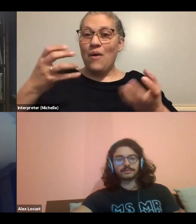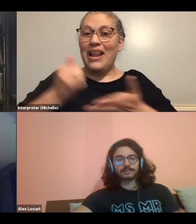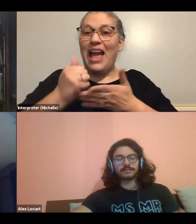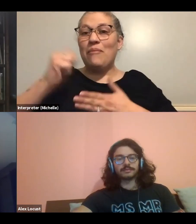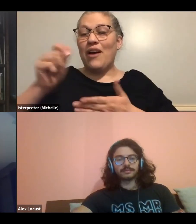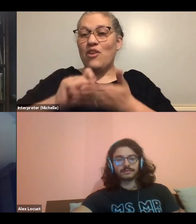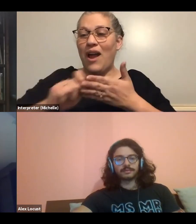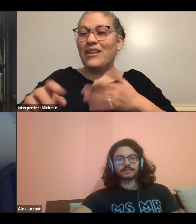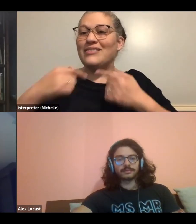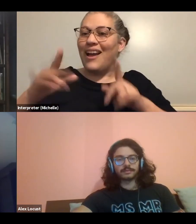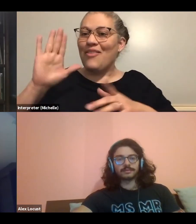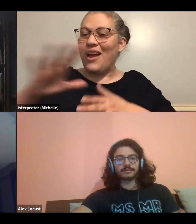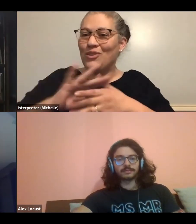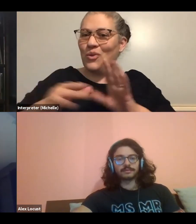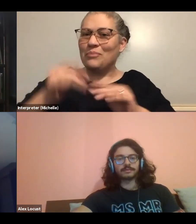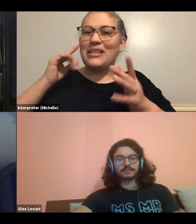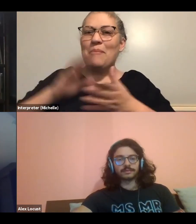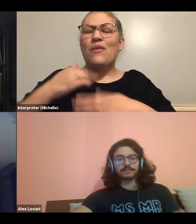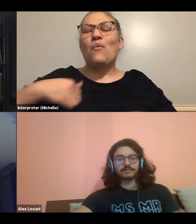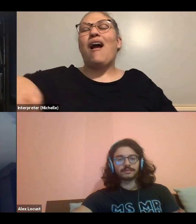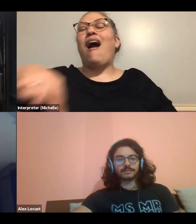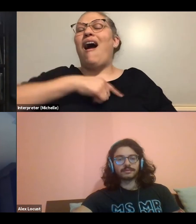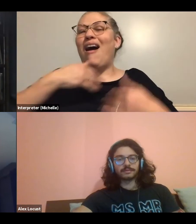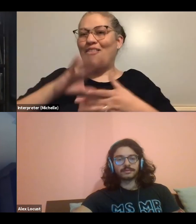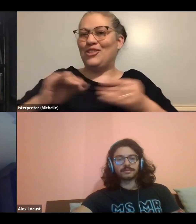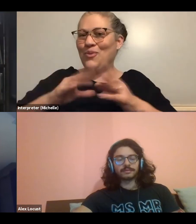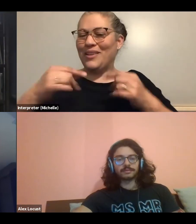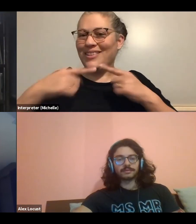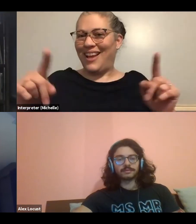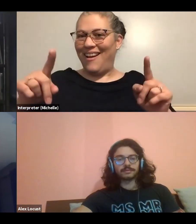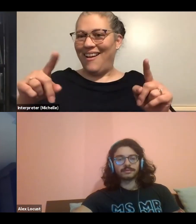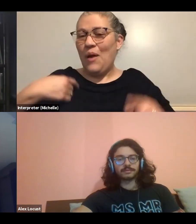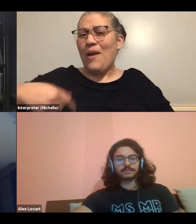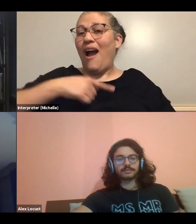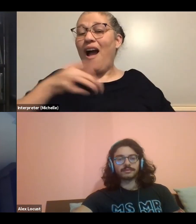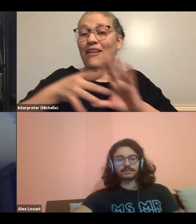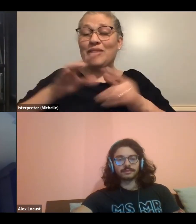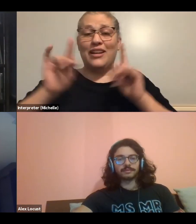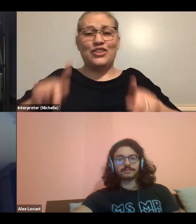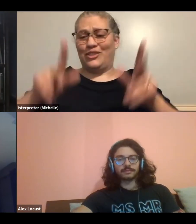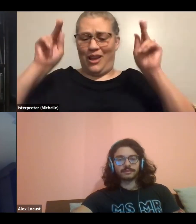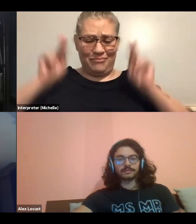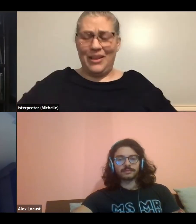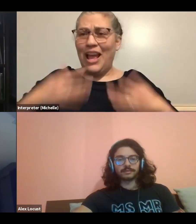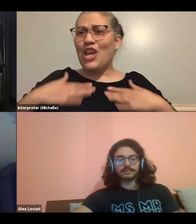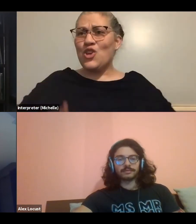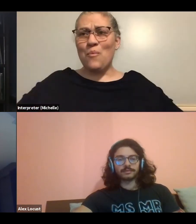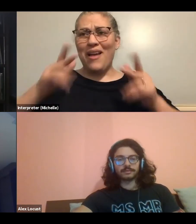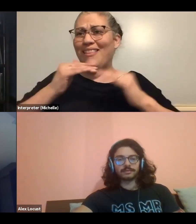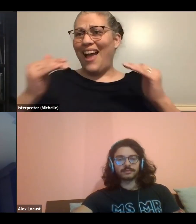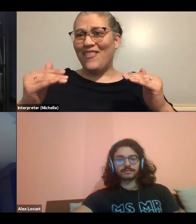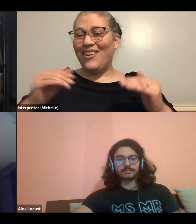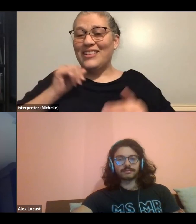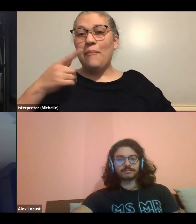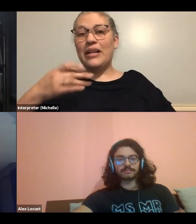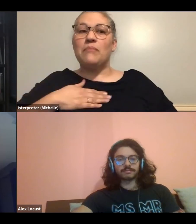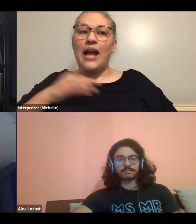Matthew Alaniz: I tend to in the mainstream media have run into just bombarded by those type of movies I'm bombarded by inspiration formed by these by these documentaries that just showcase.